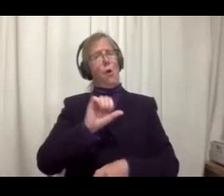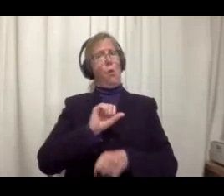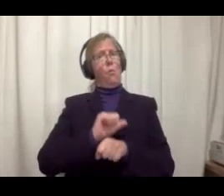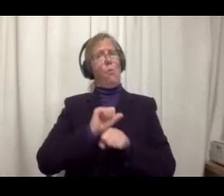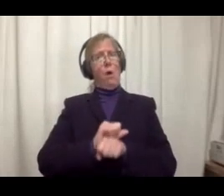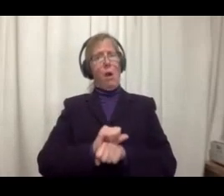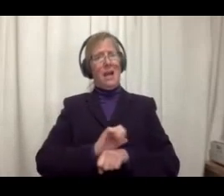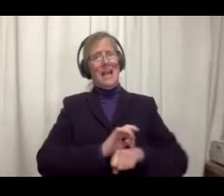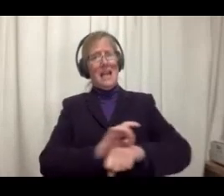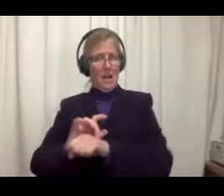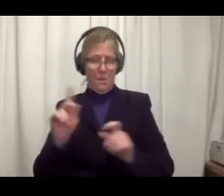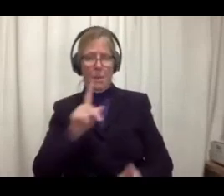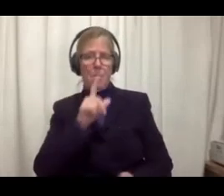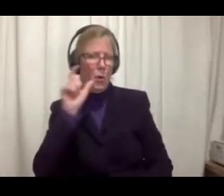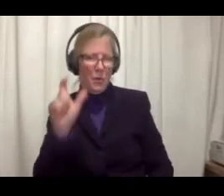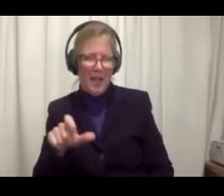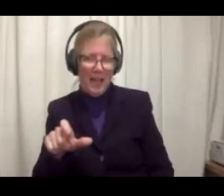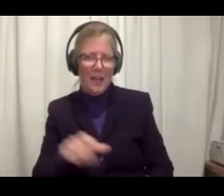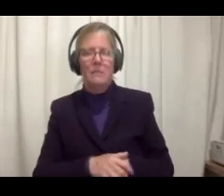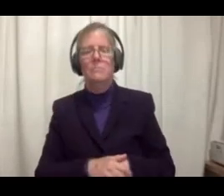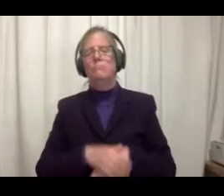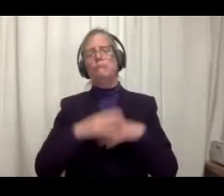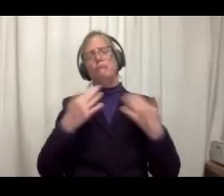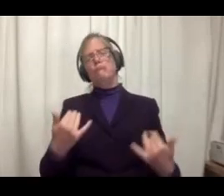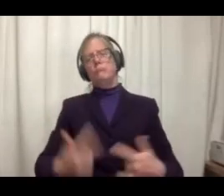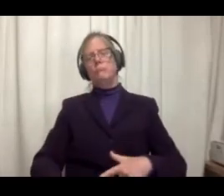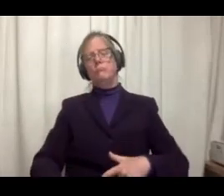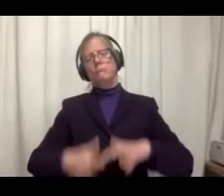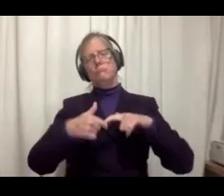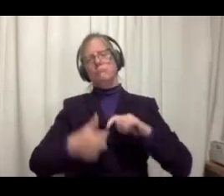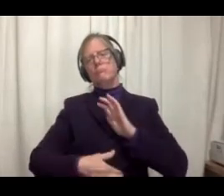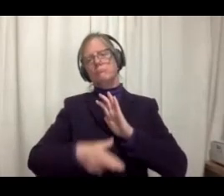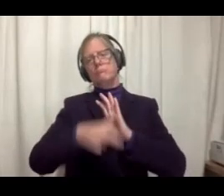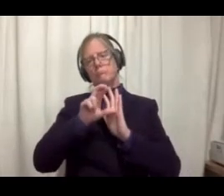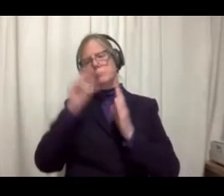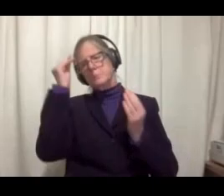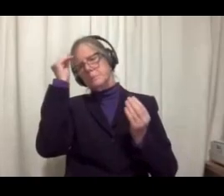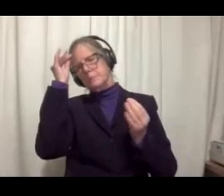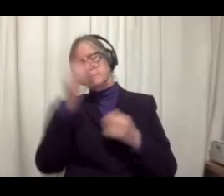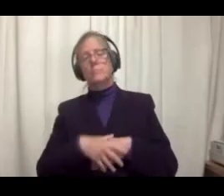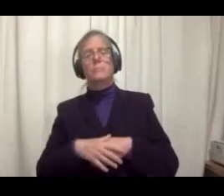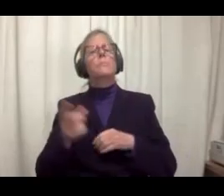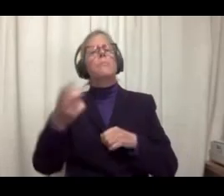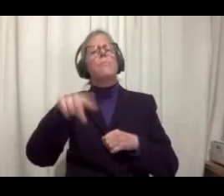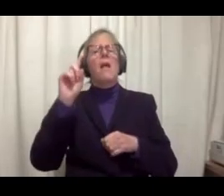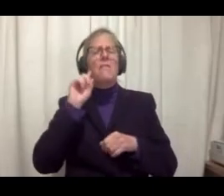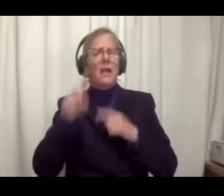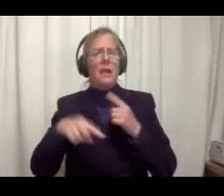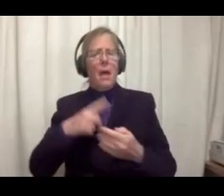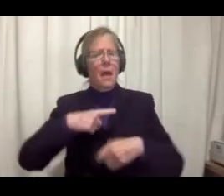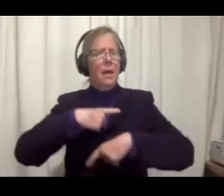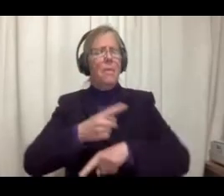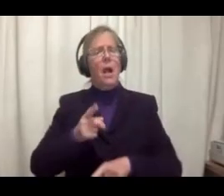Let’s pause for a moment and reflect. Think about a product your team created this year,